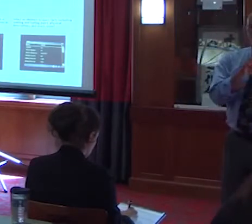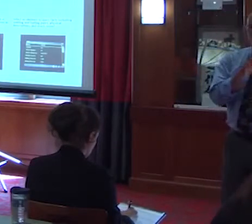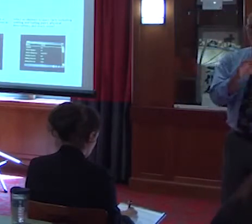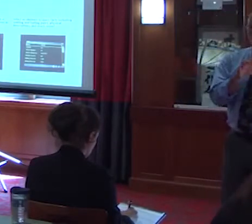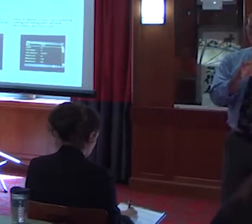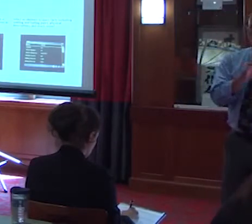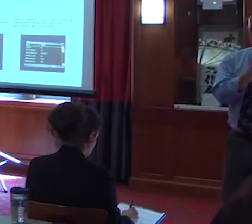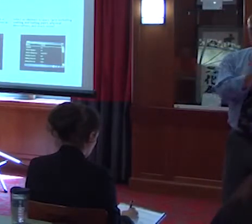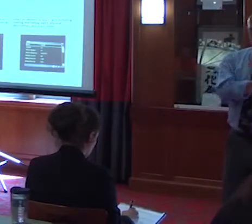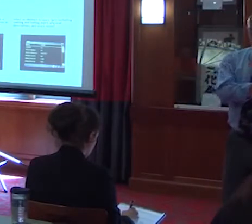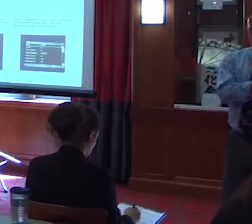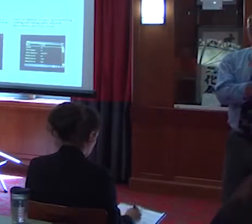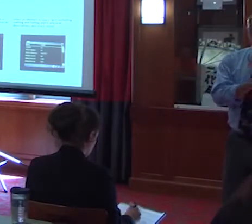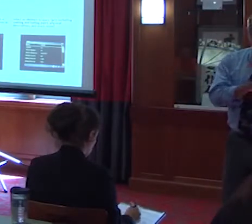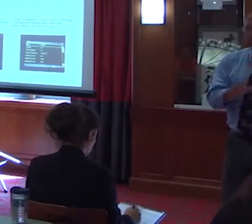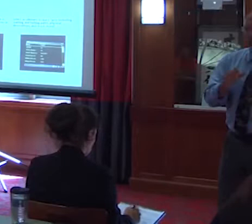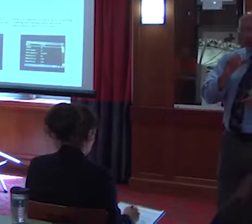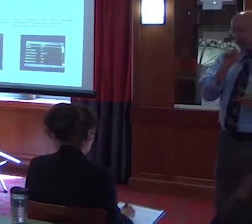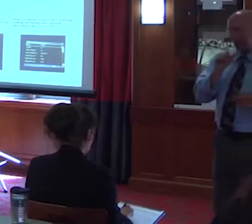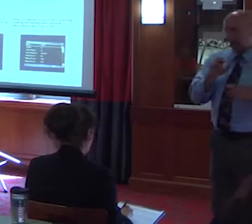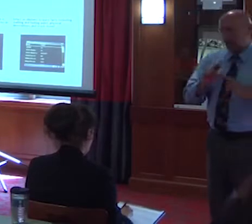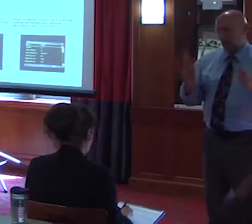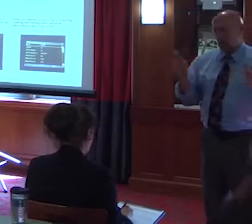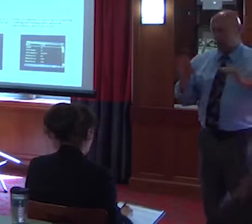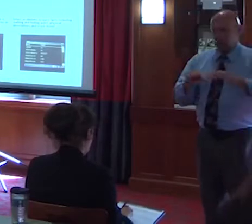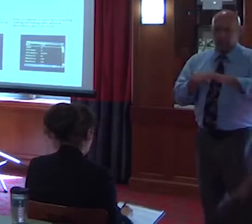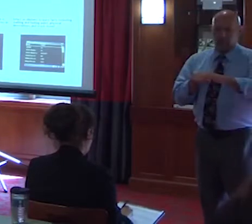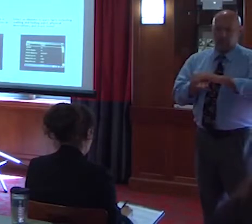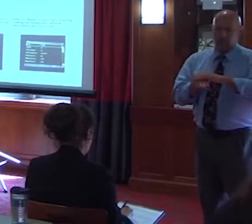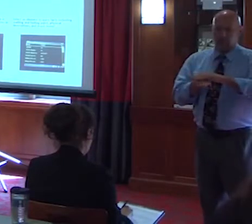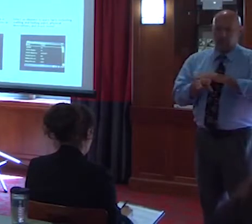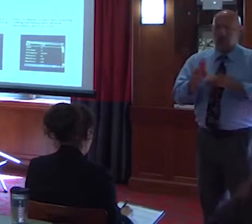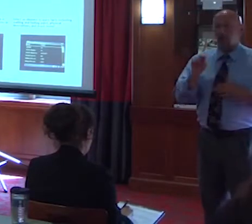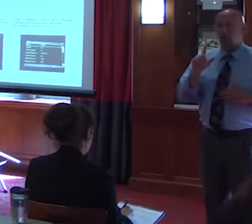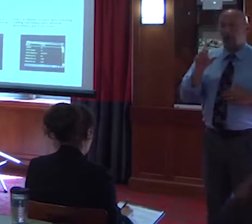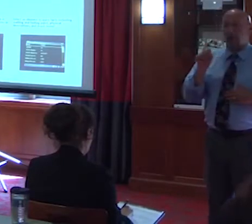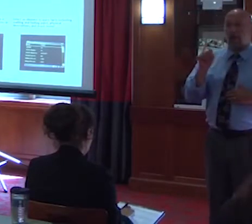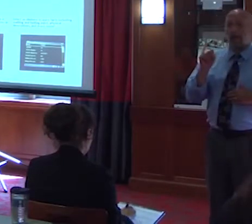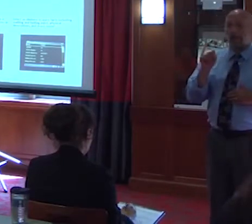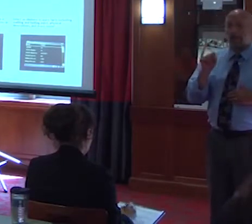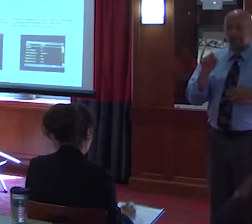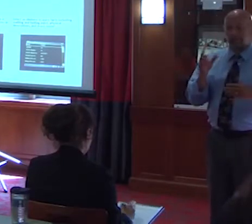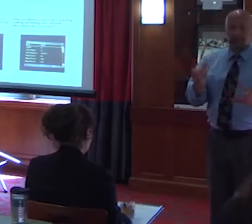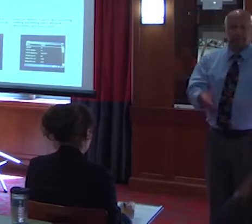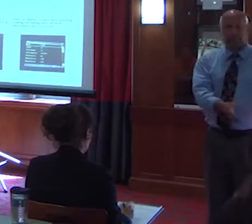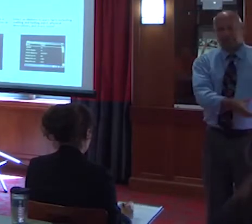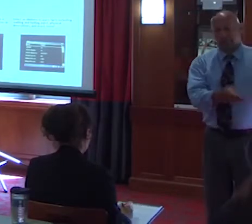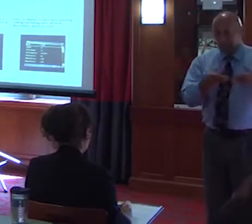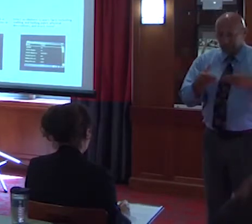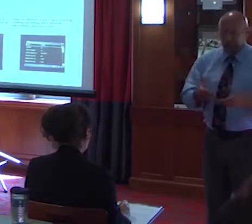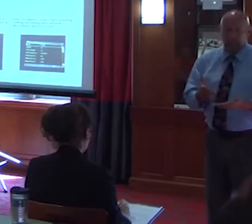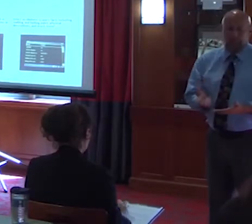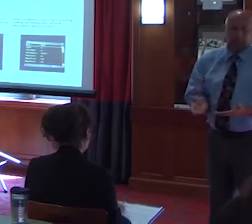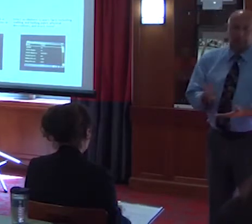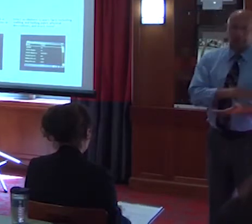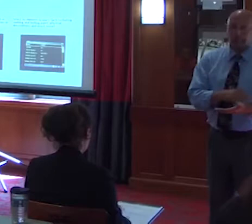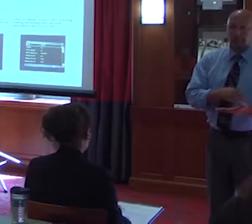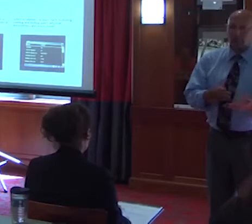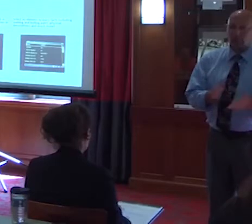So if you listen closely, you'll hear small popping noise and that will play at every 25, 50, 75% to give you an idea of where in the graph something happened. [LabQuest] Menu, file, menu, graph, menu, sontify, menu, sonification menu item temperature. (tone rising)